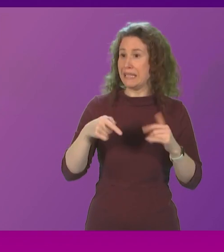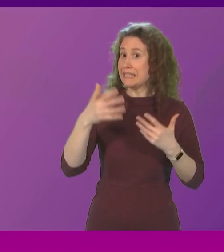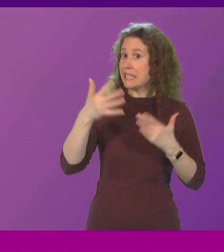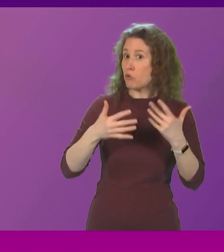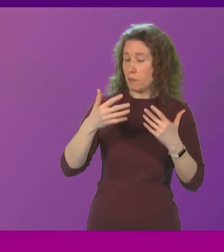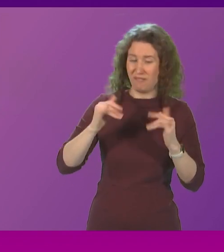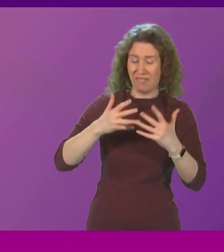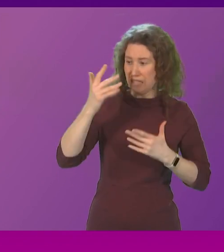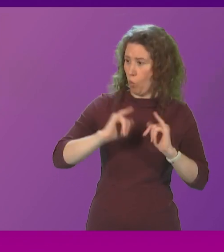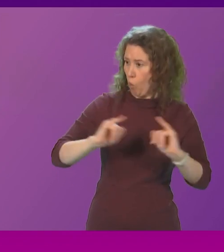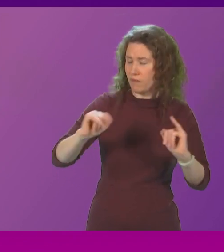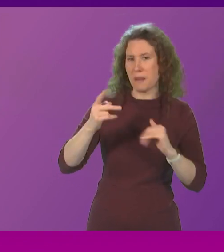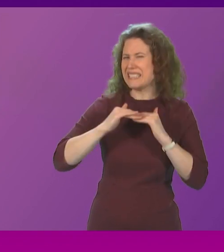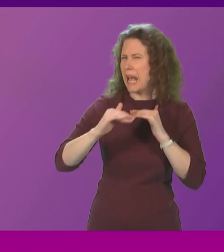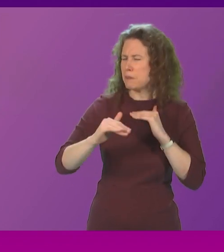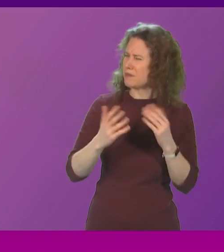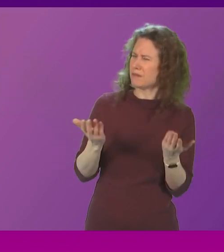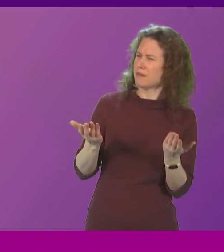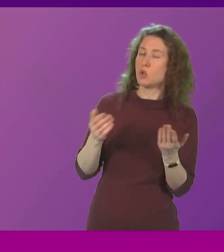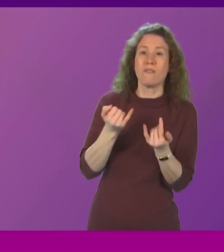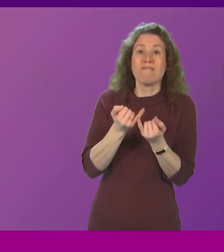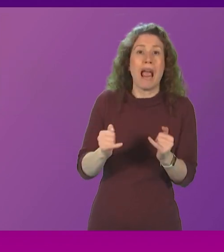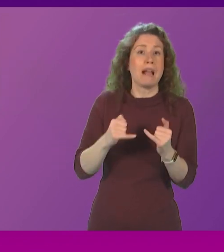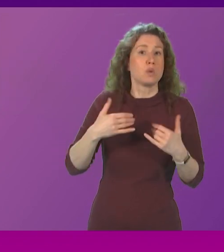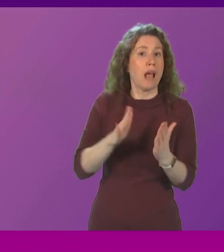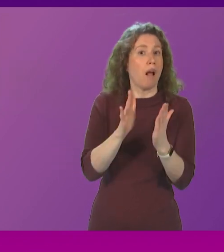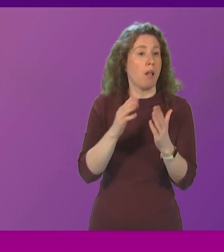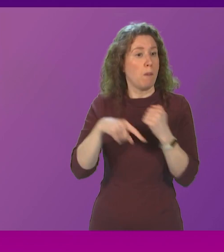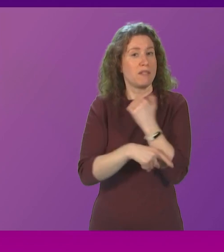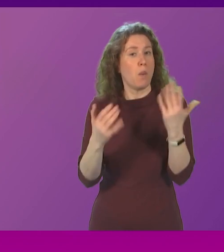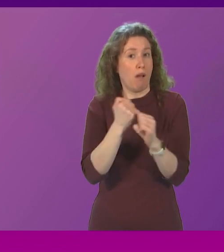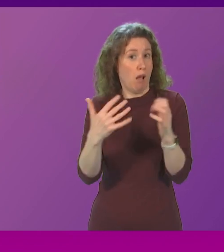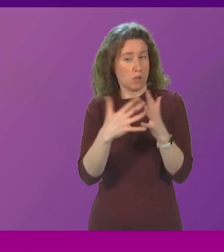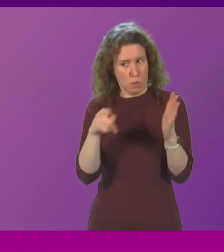This First Minister has failed to tackle poverty in Glasgow, which he represents, and in Dundee, where he lives.